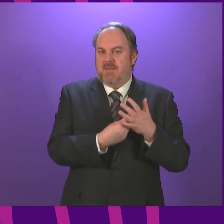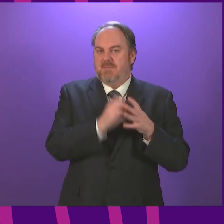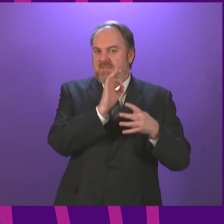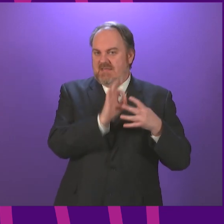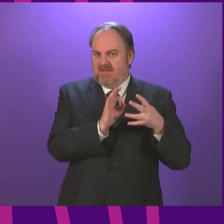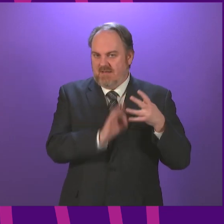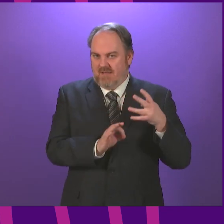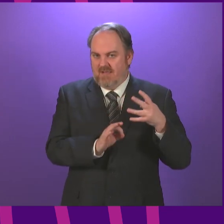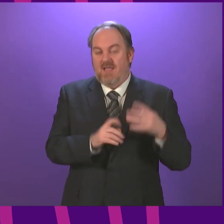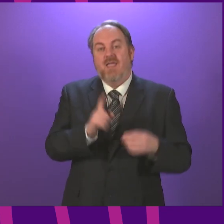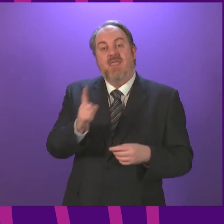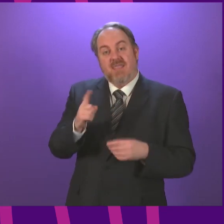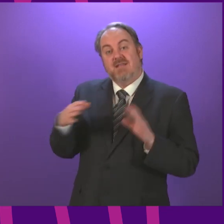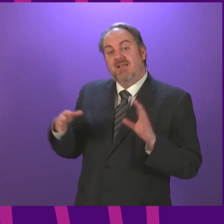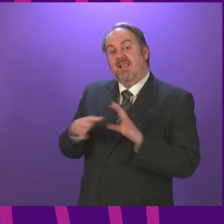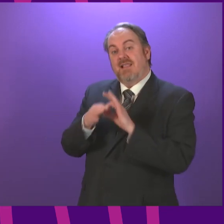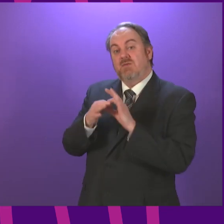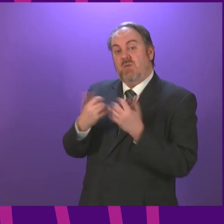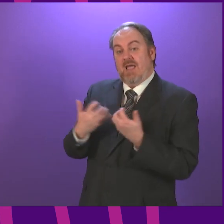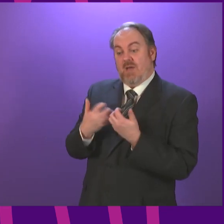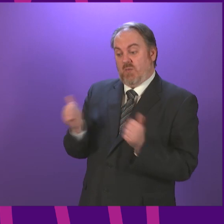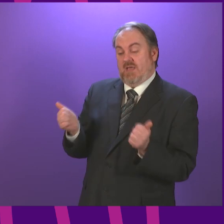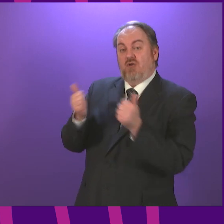the guarantee being approved by the Parliament’s Finance and Constitution Committee, which,